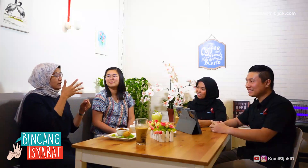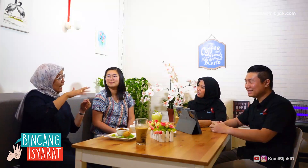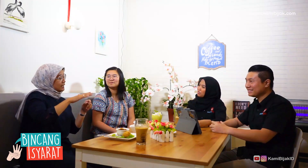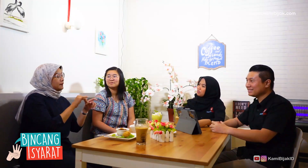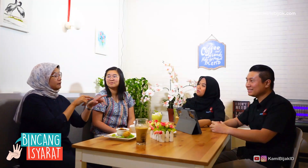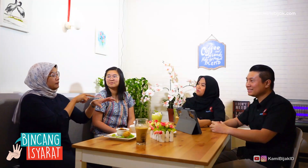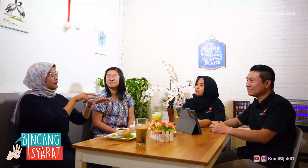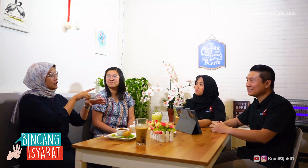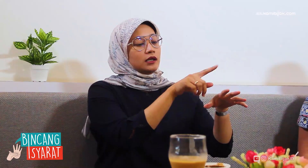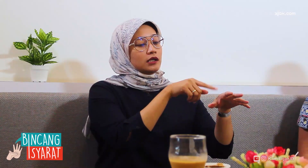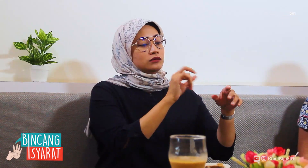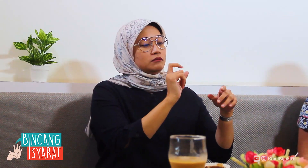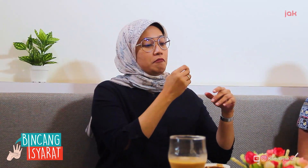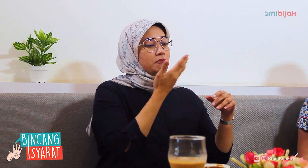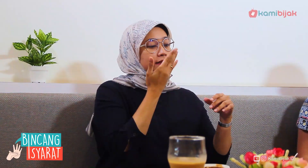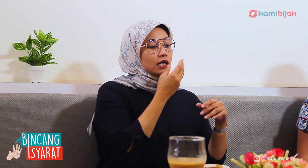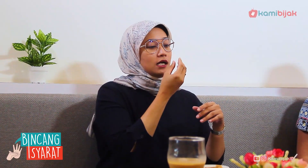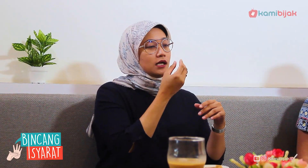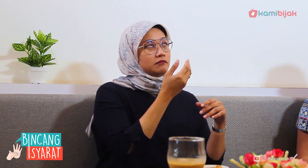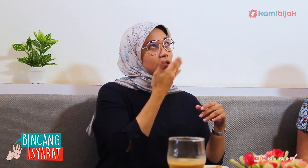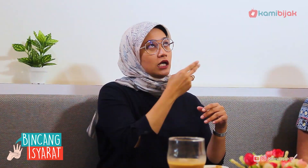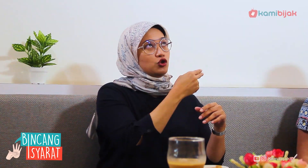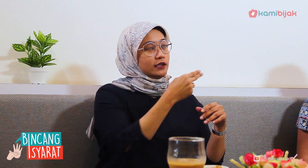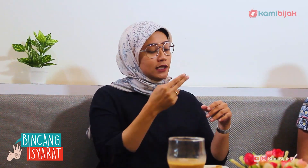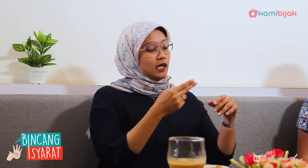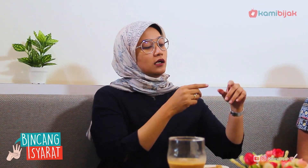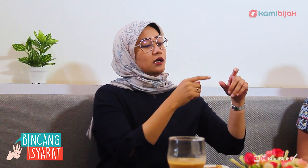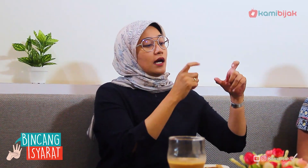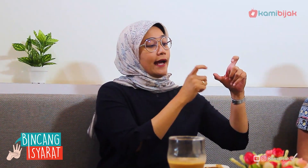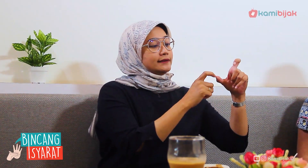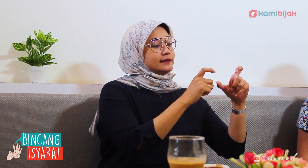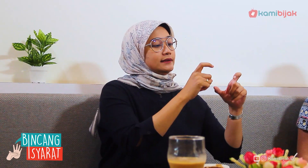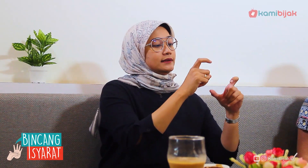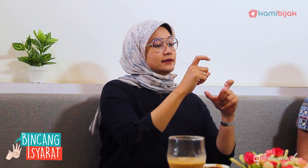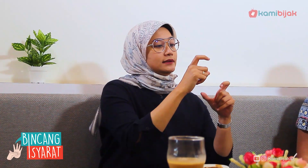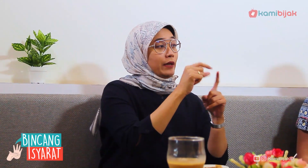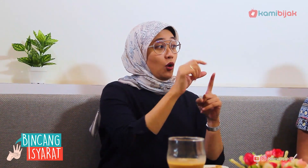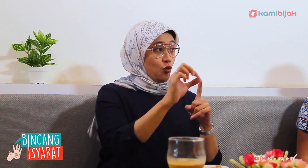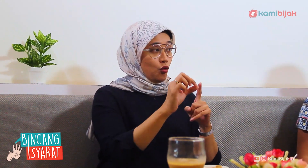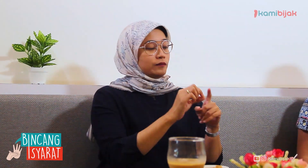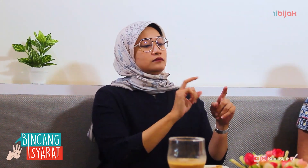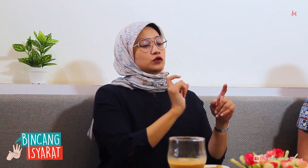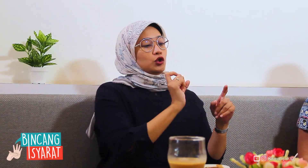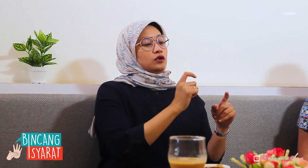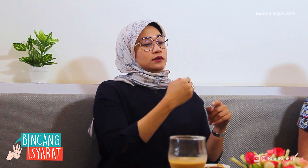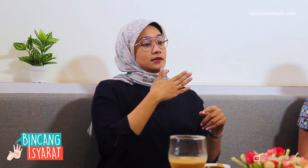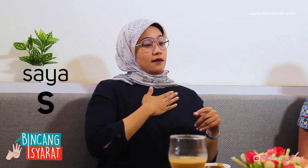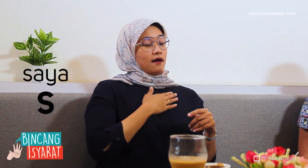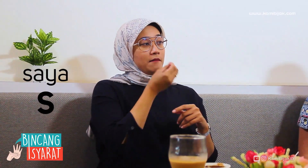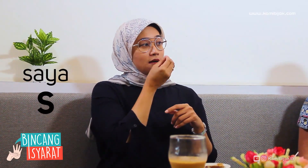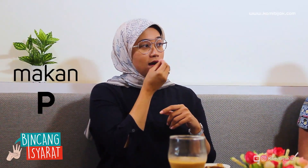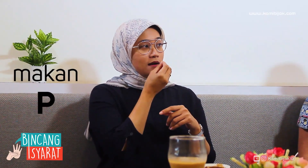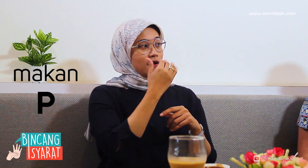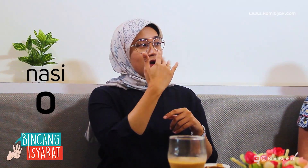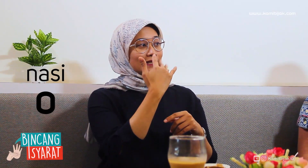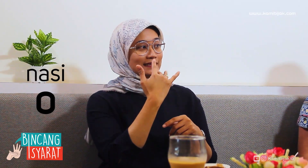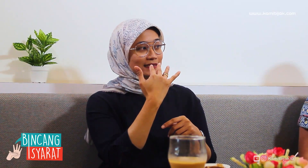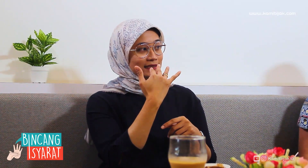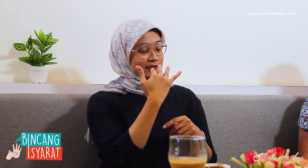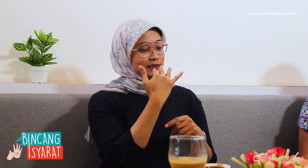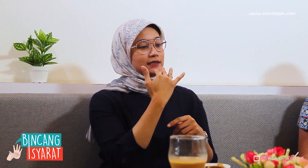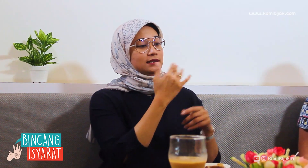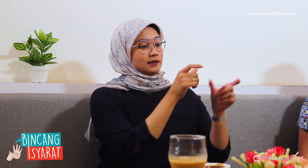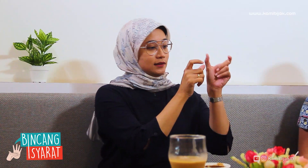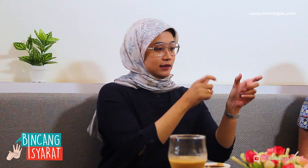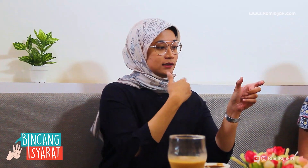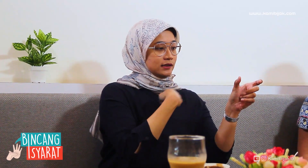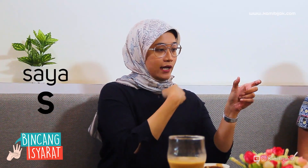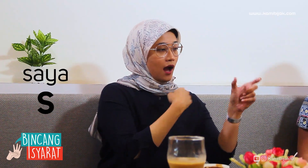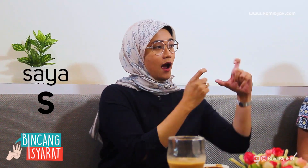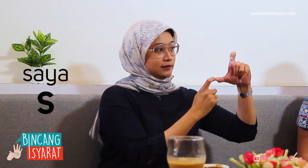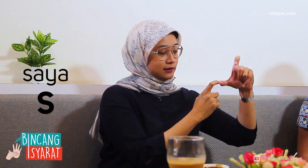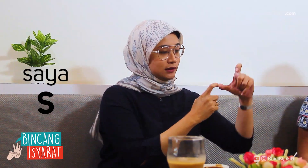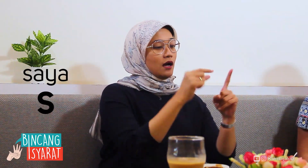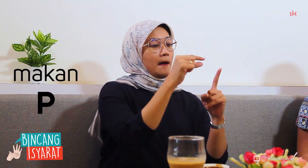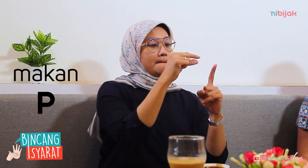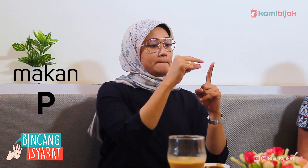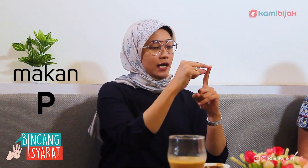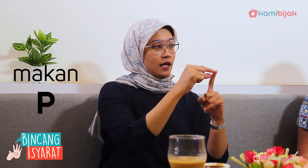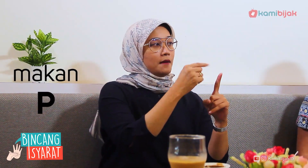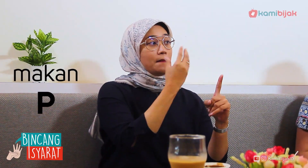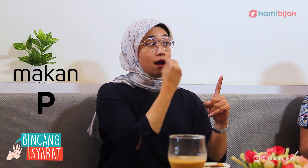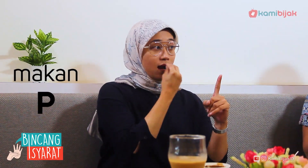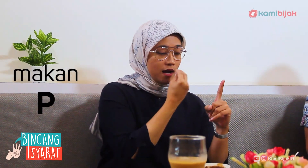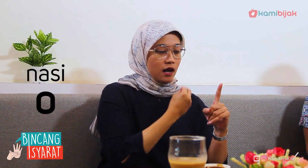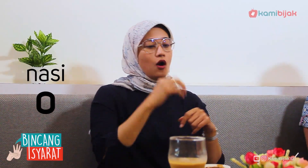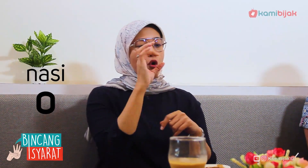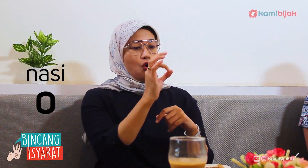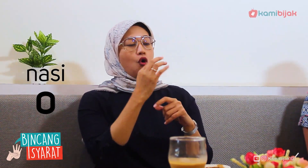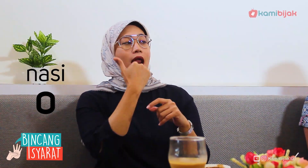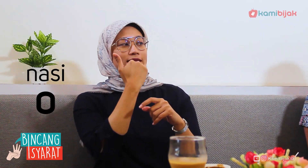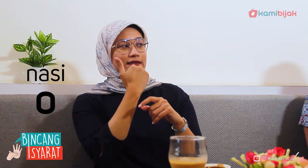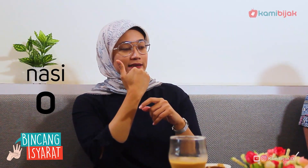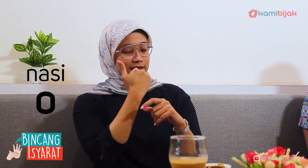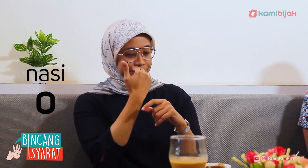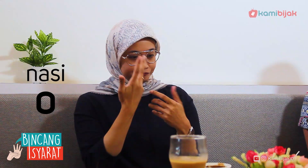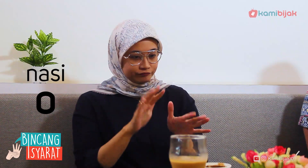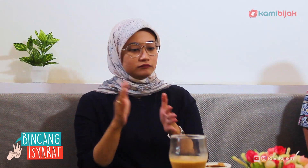Examples of Indonesian, S-P-O, I eat rice.